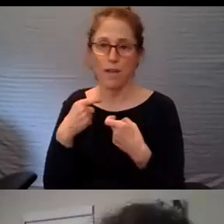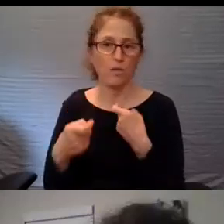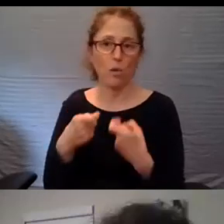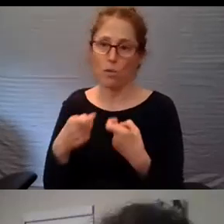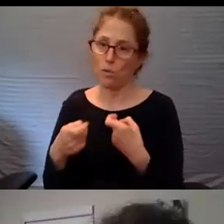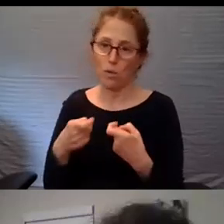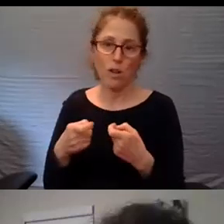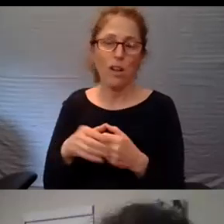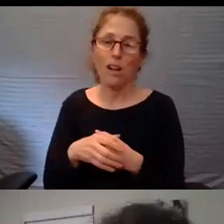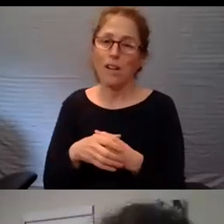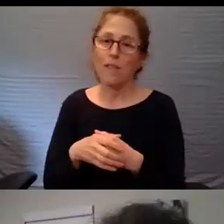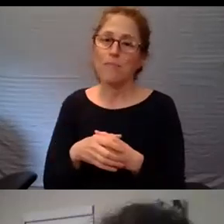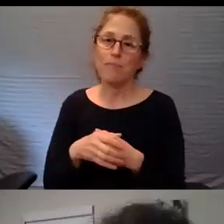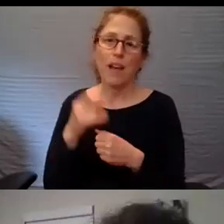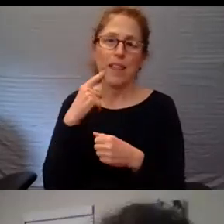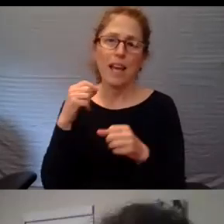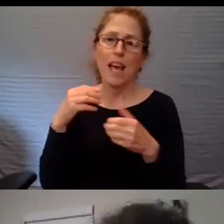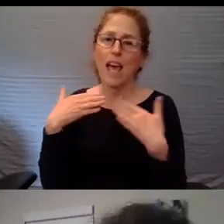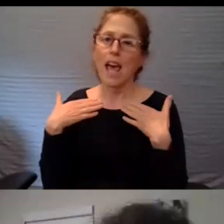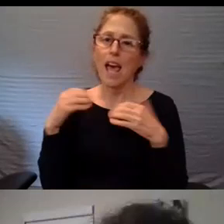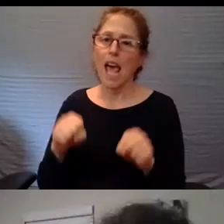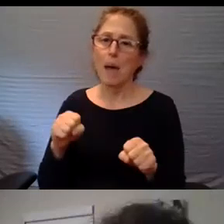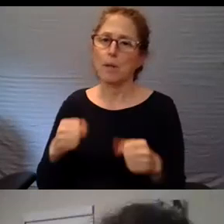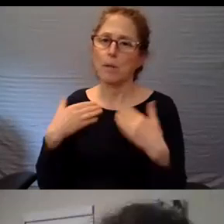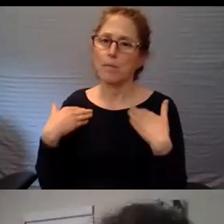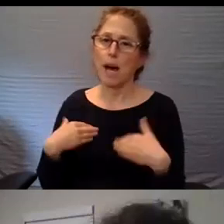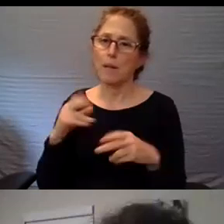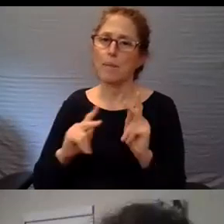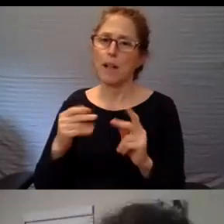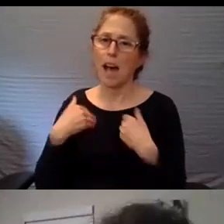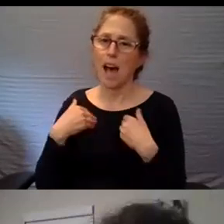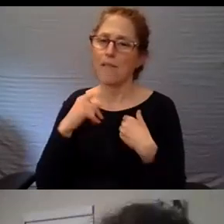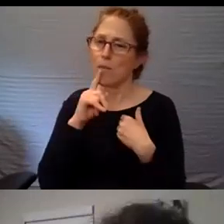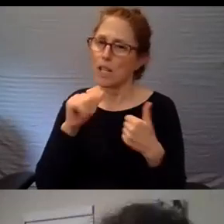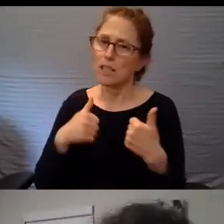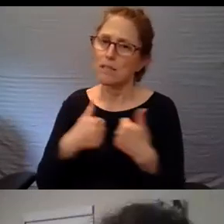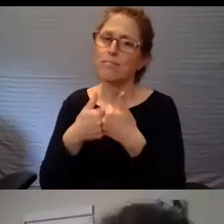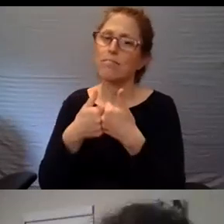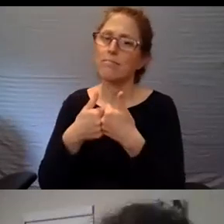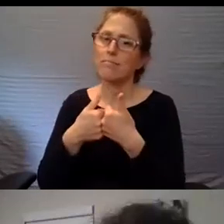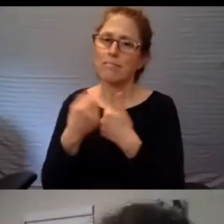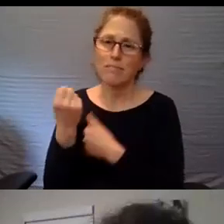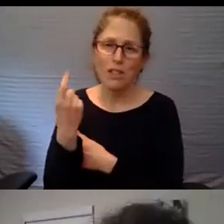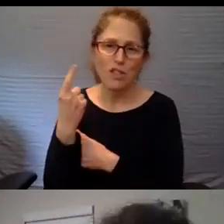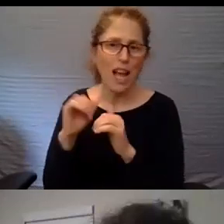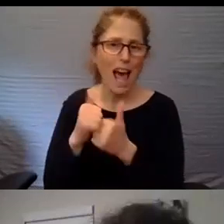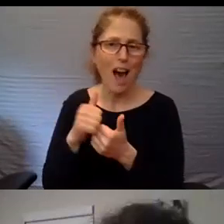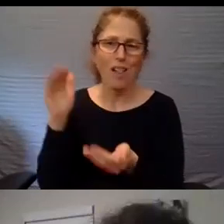And I think that able-bodied people have a real difficulty grasping how little control they have over their health.